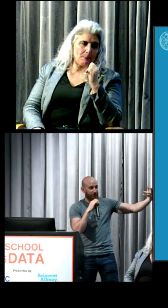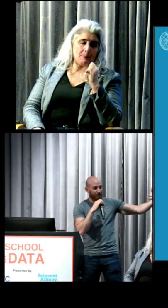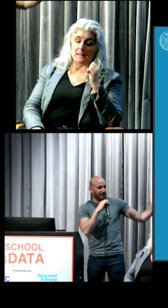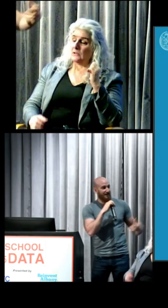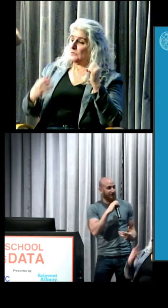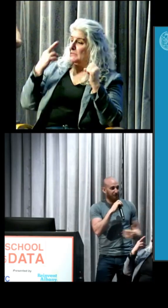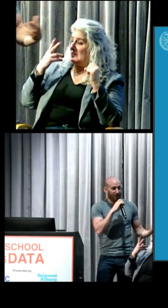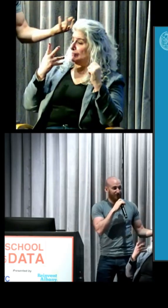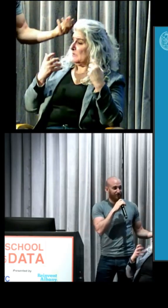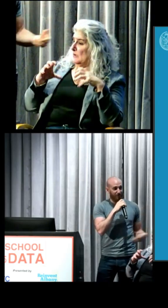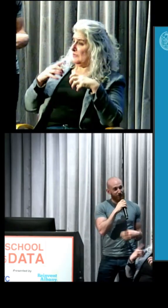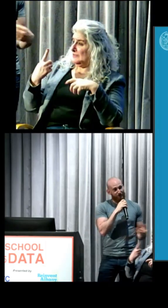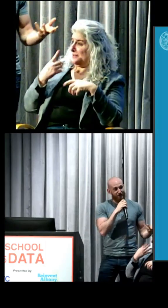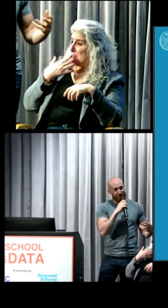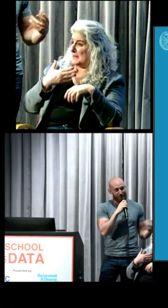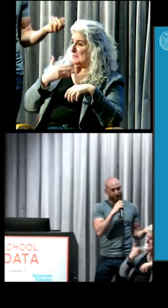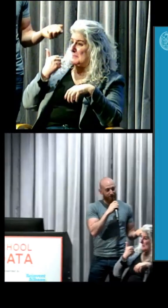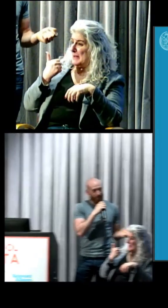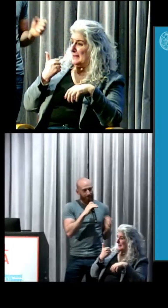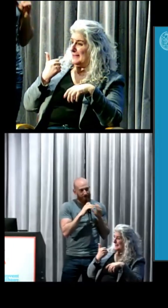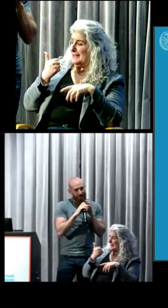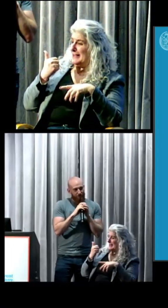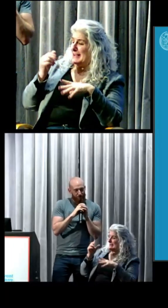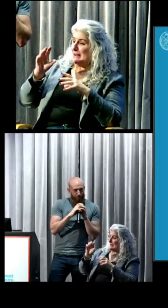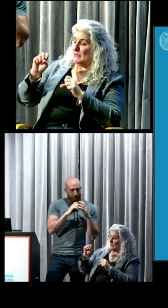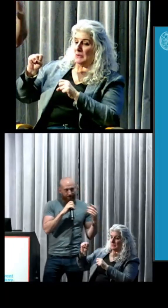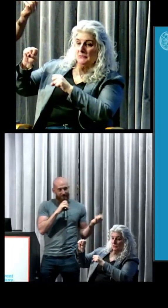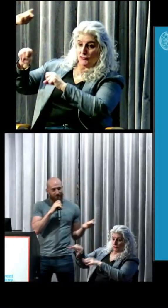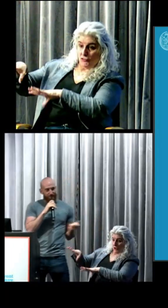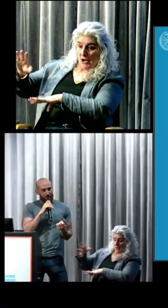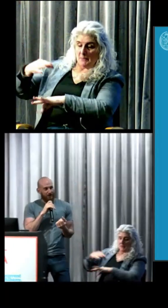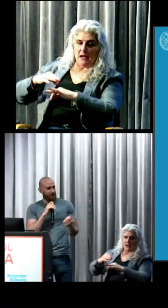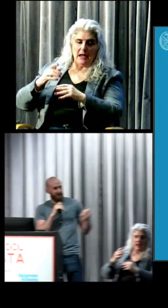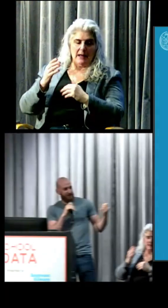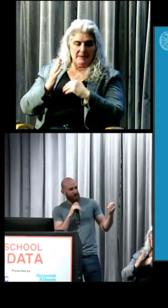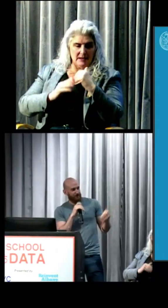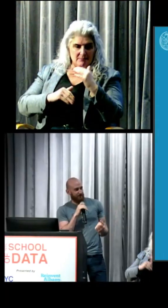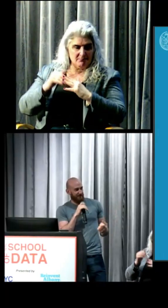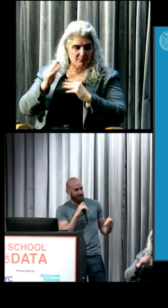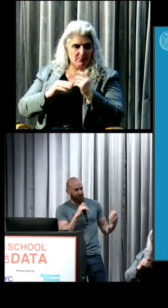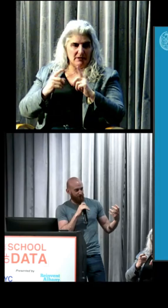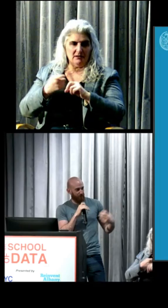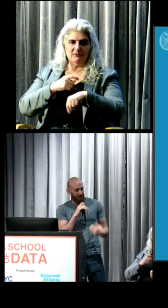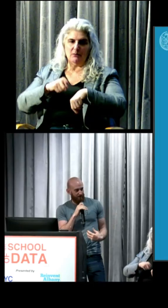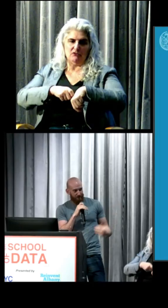All right. Would you all want to choose who you pick for questions?